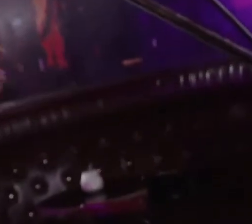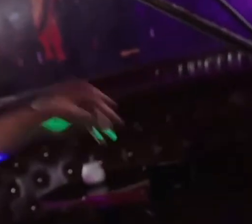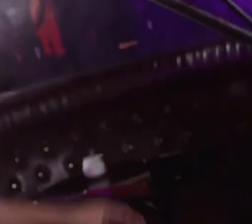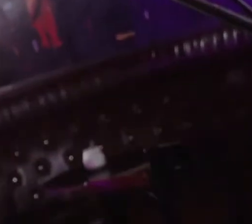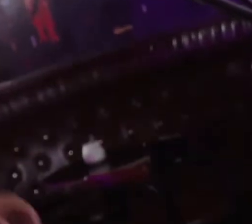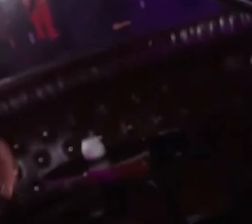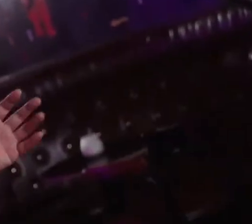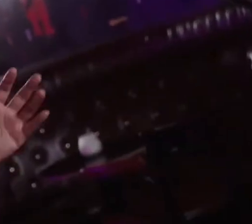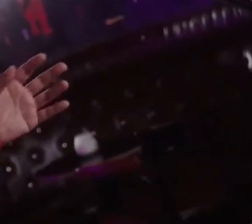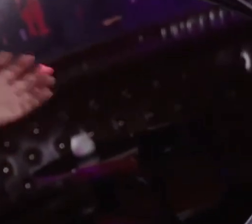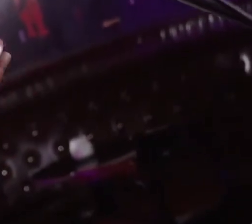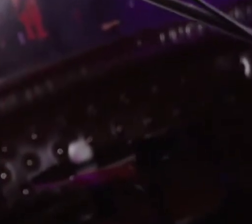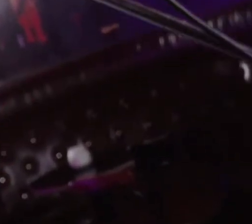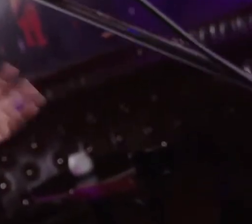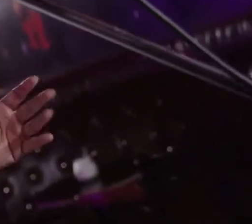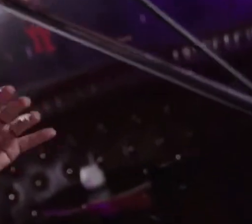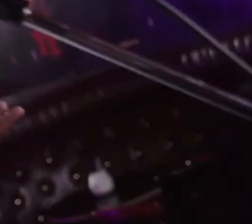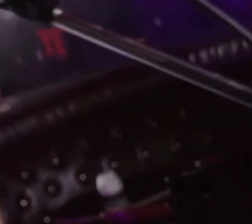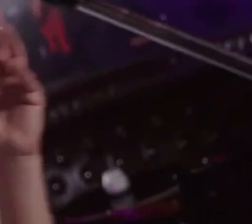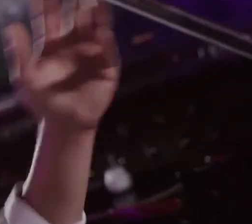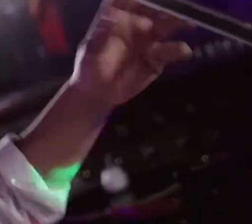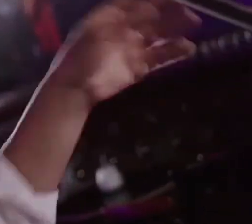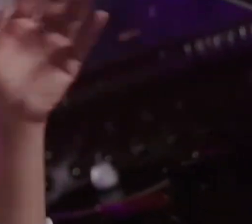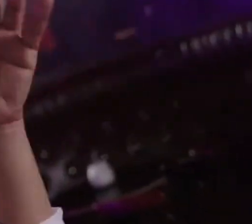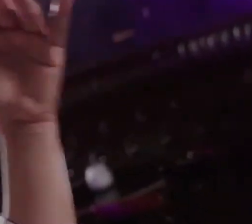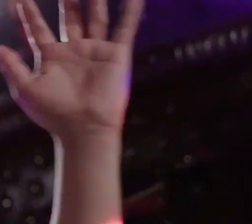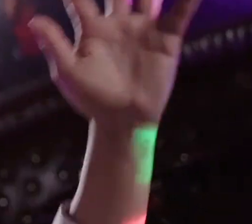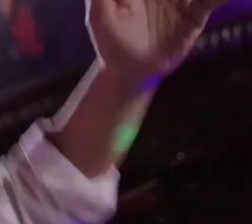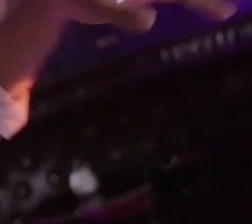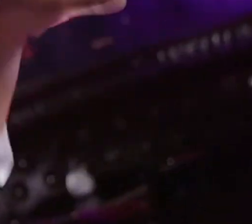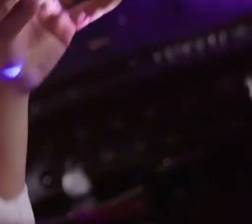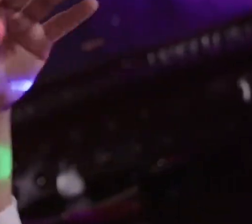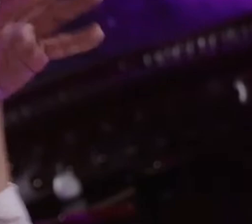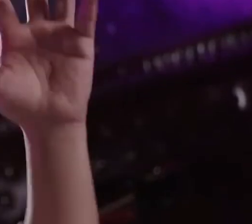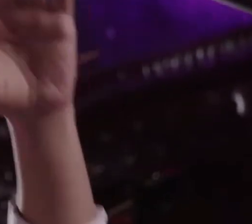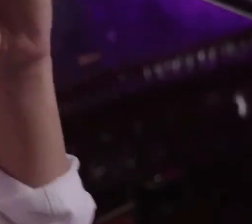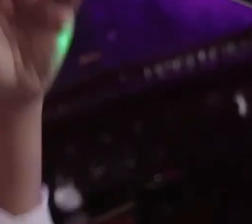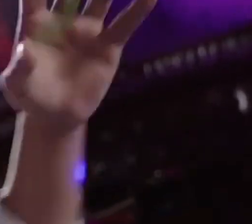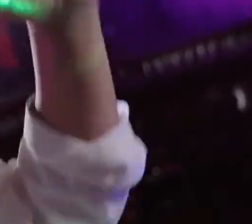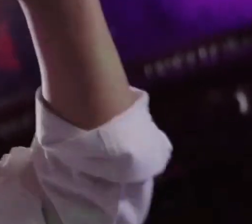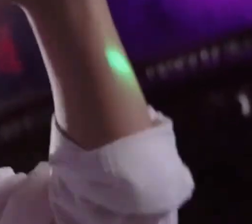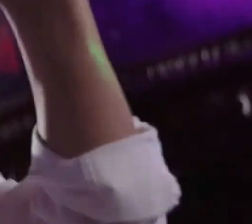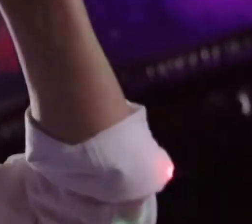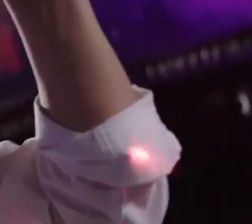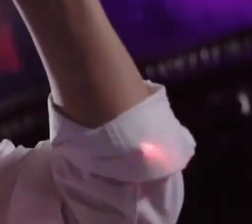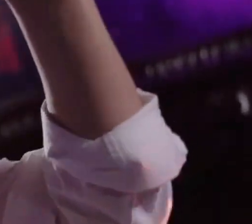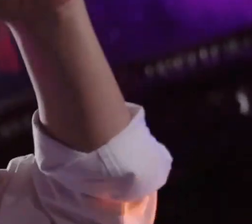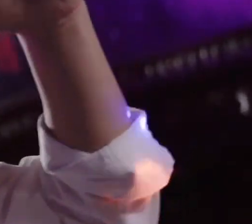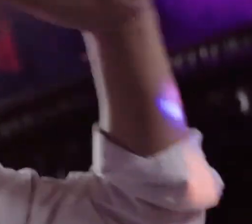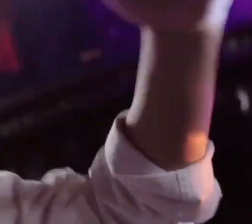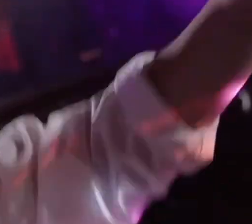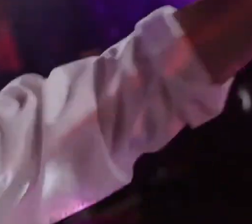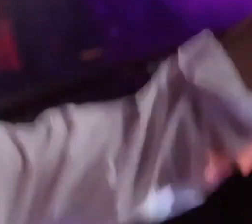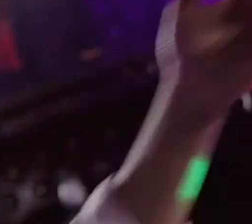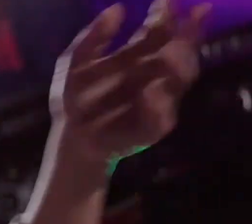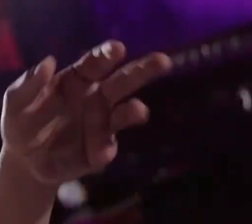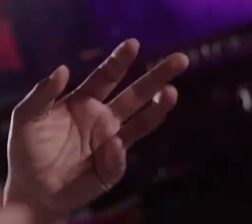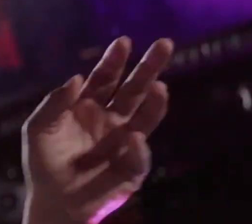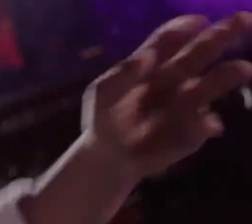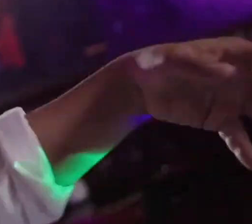[TOMO NAKAYAMA MUSICAL